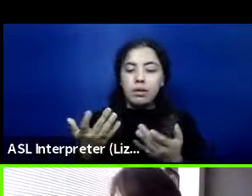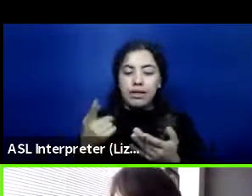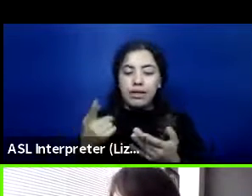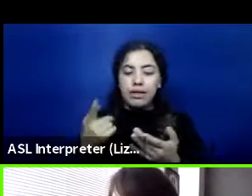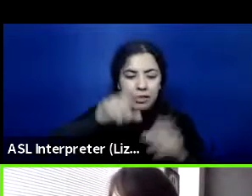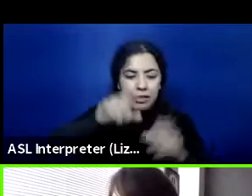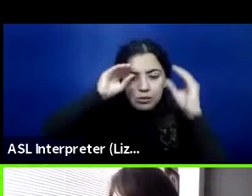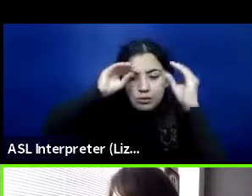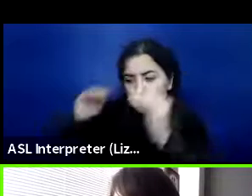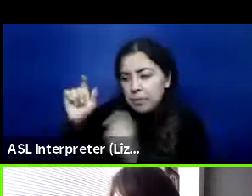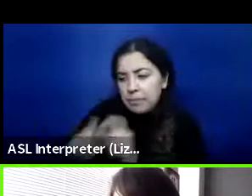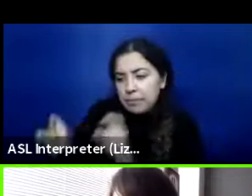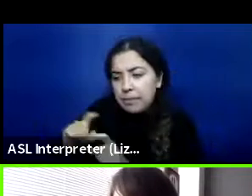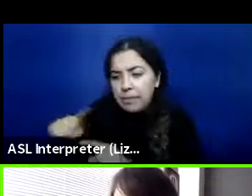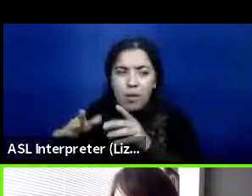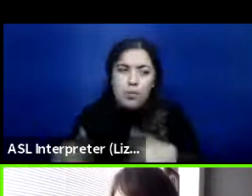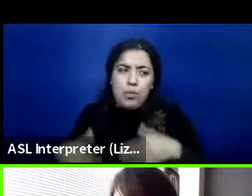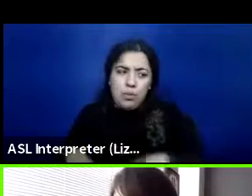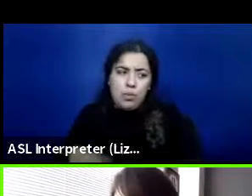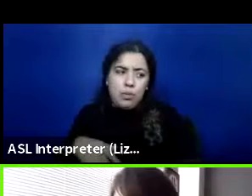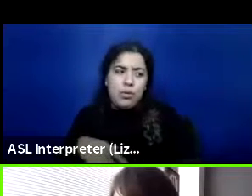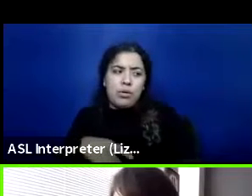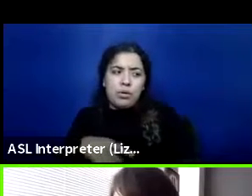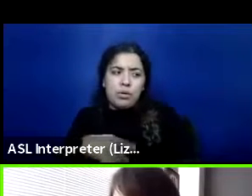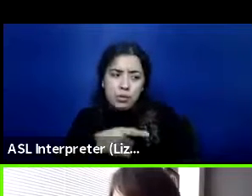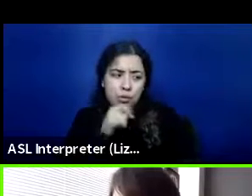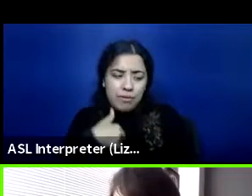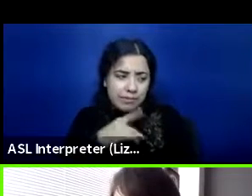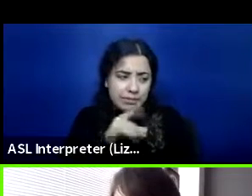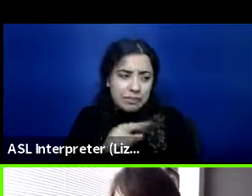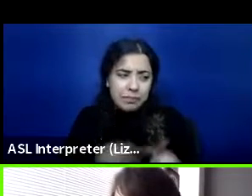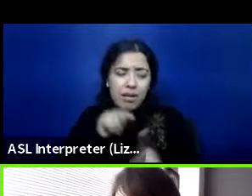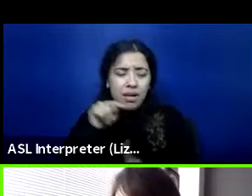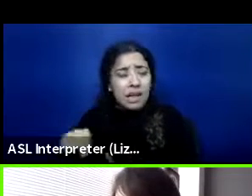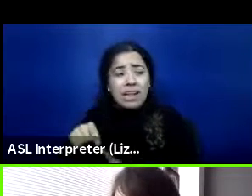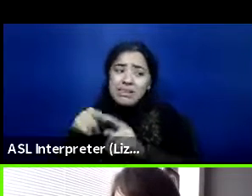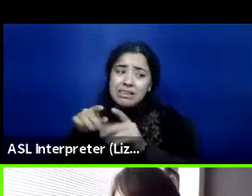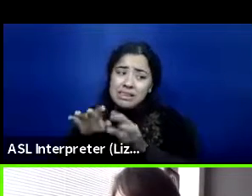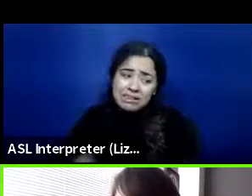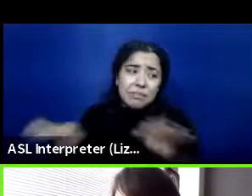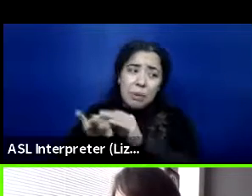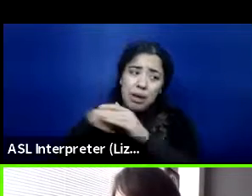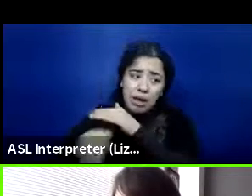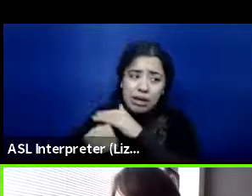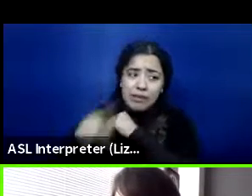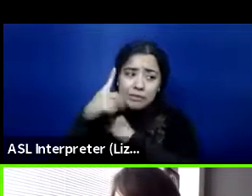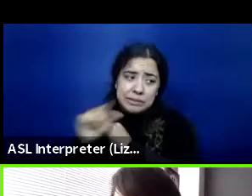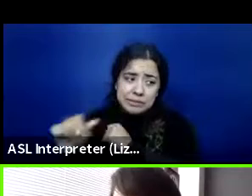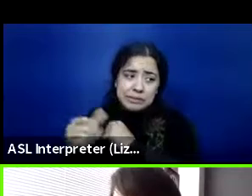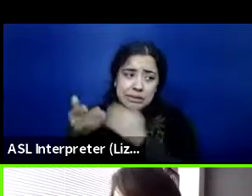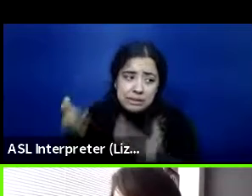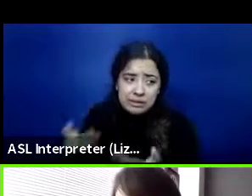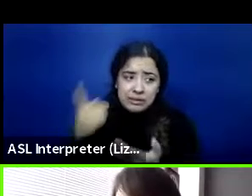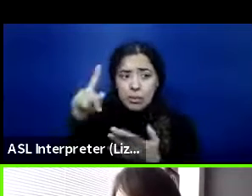about the importance of accessibility. And secondly, I think it's really kind of forced